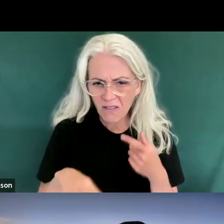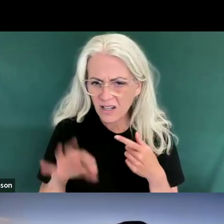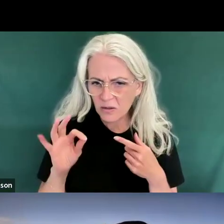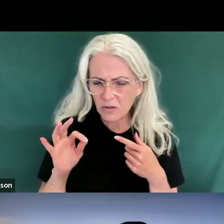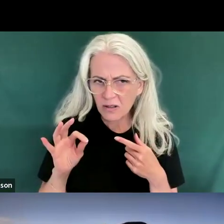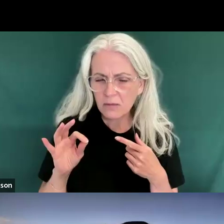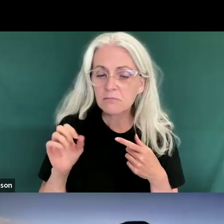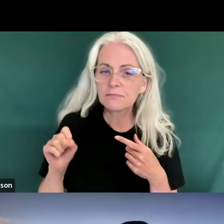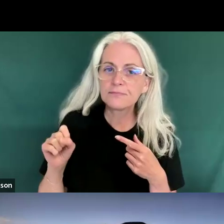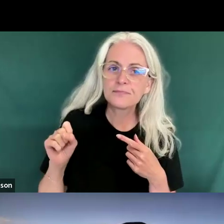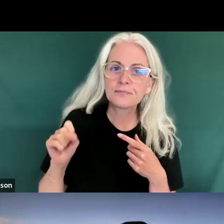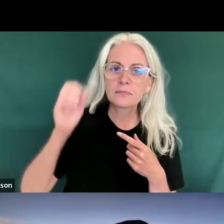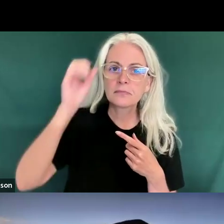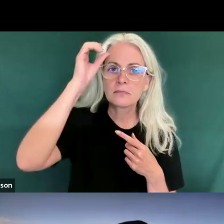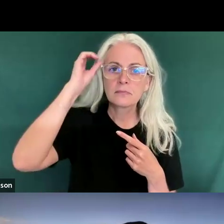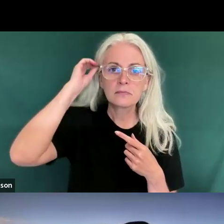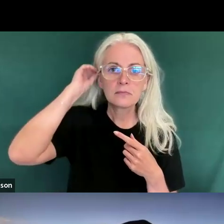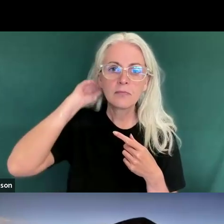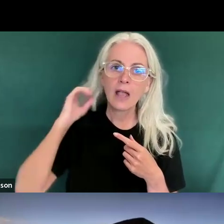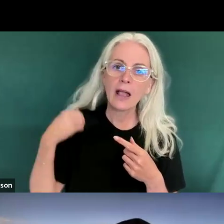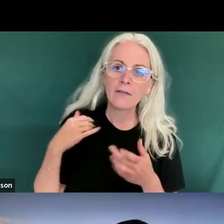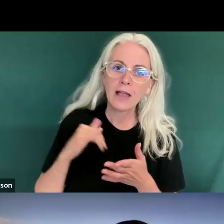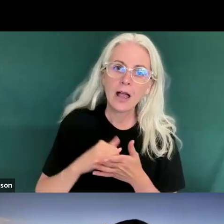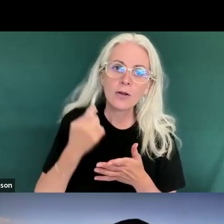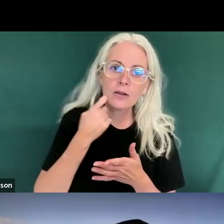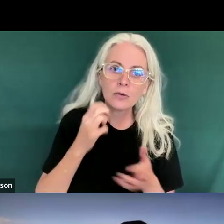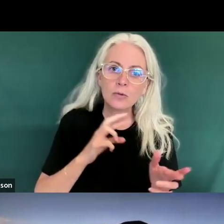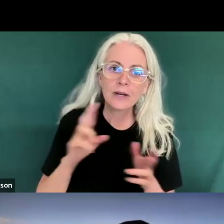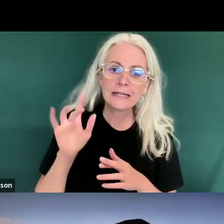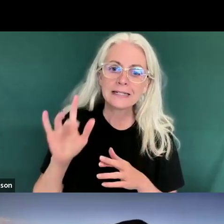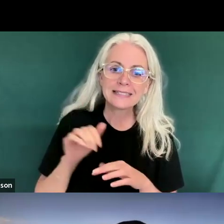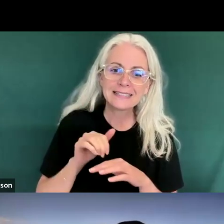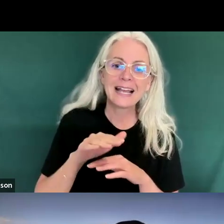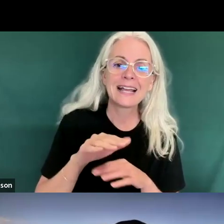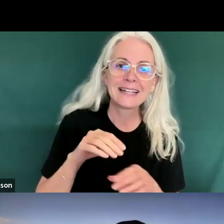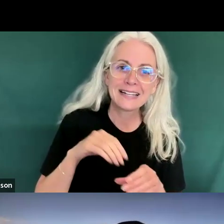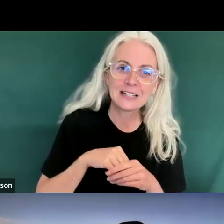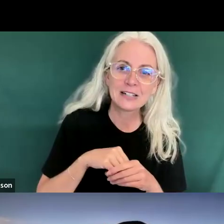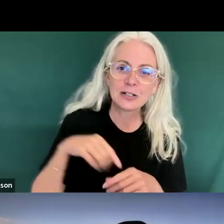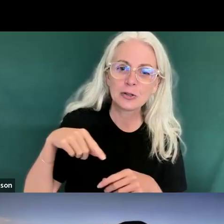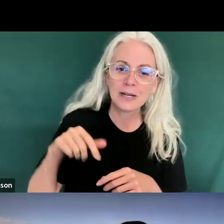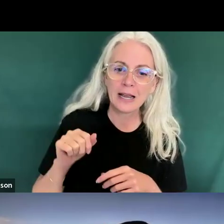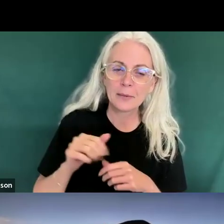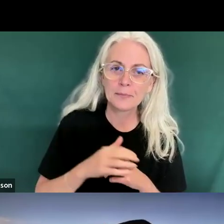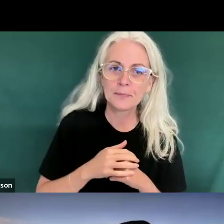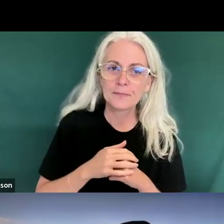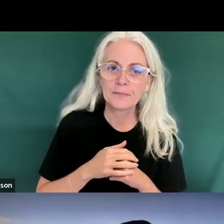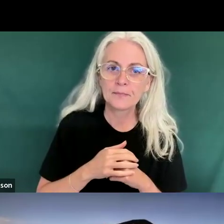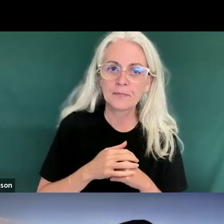Yeah, so I actually got that. I was just getting ready to hit send into the Q&A. But I'll just